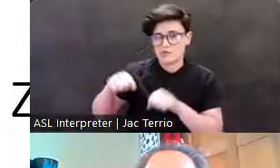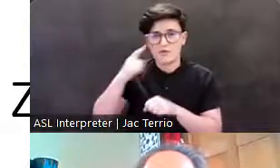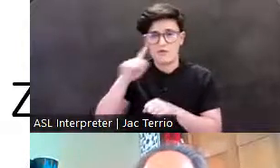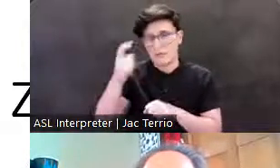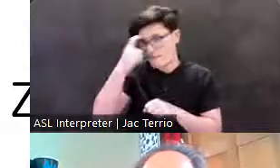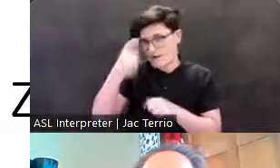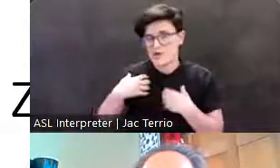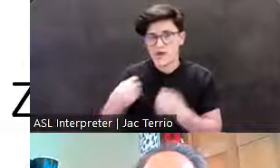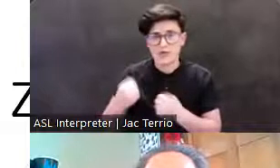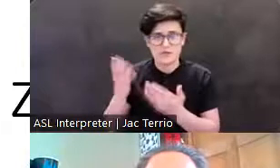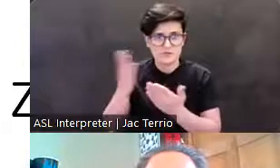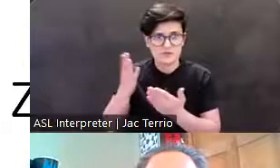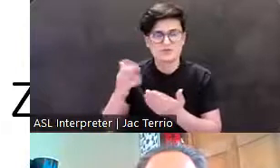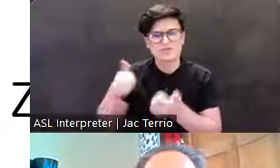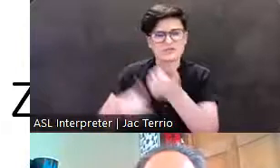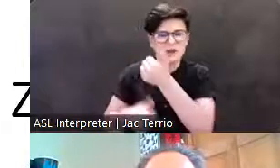of mental health and addiction services.